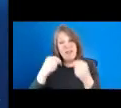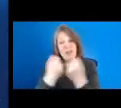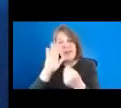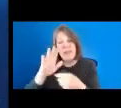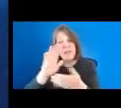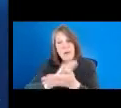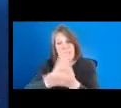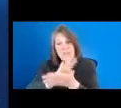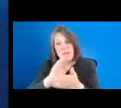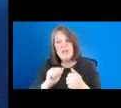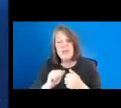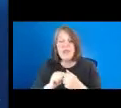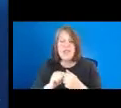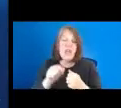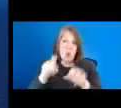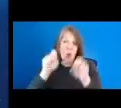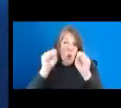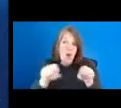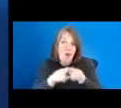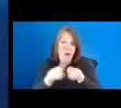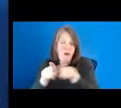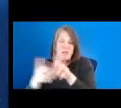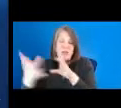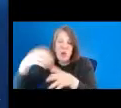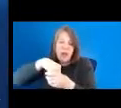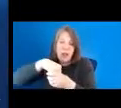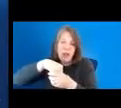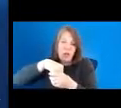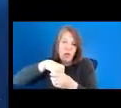16:30:46 You can also 16:30:47 include external links.